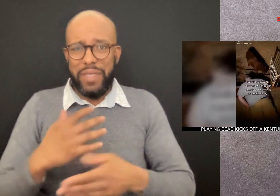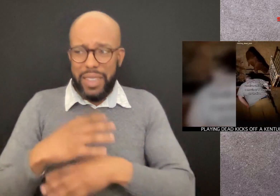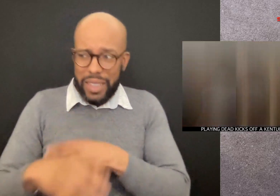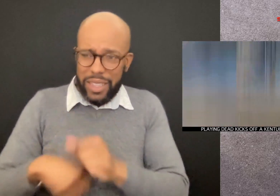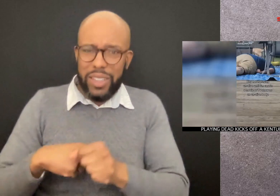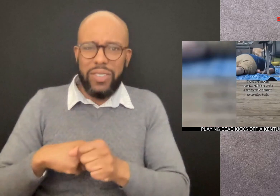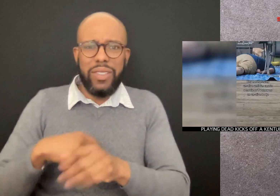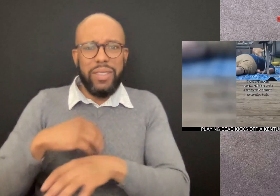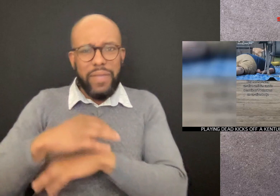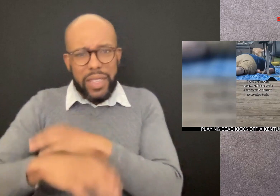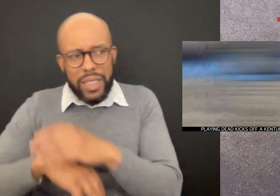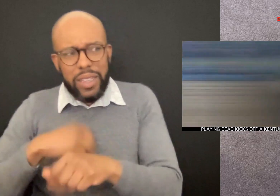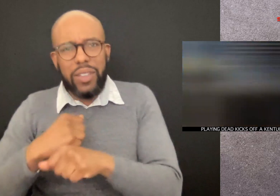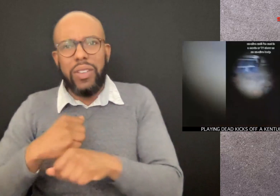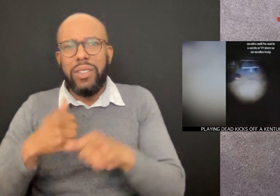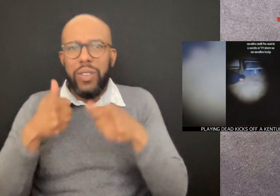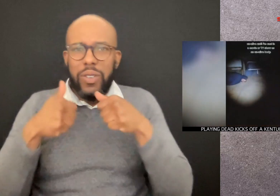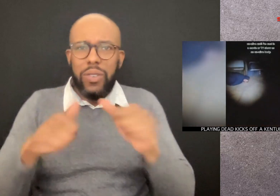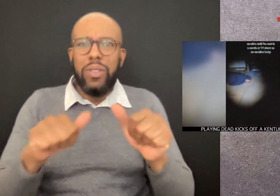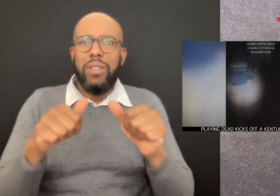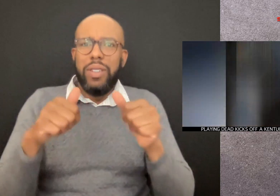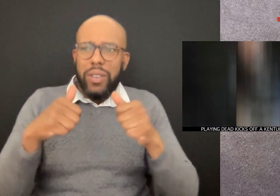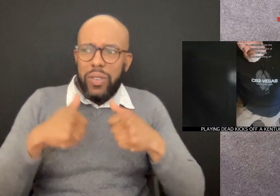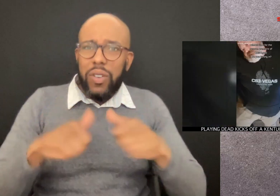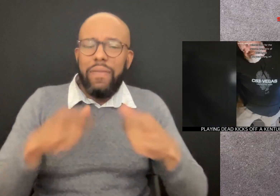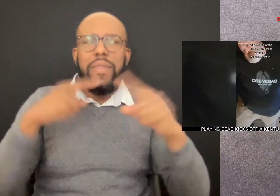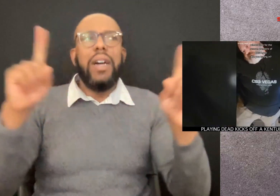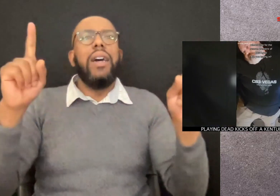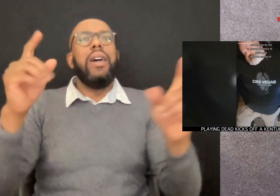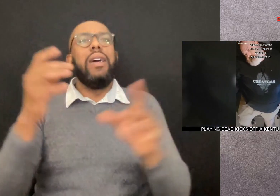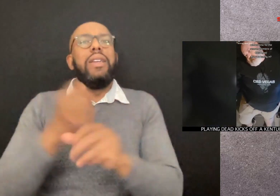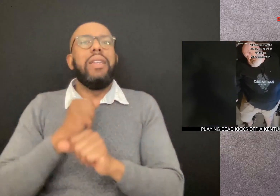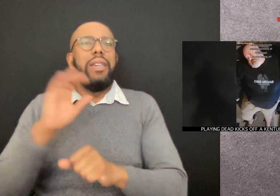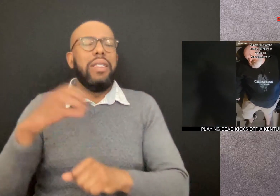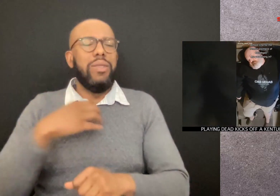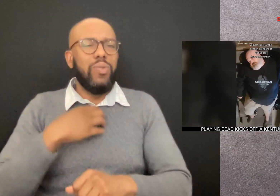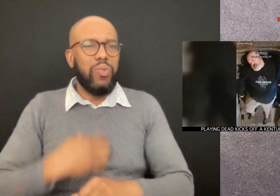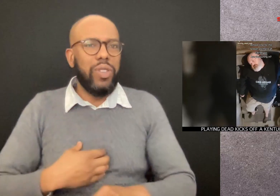His favorite was posed headless. Well, it worked.